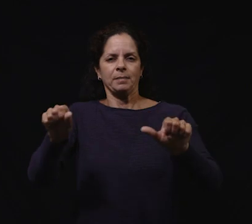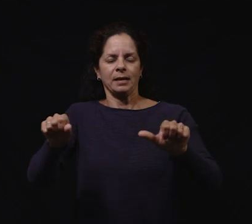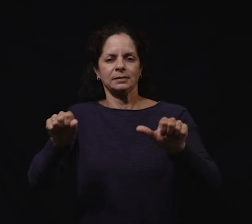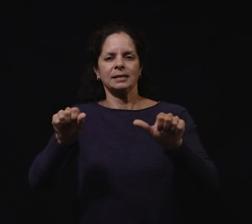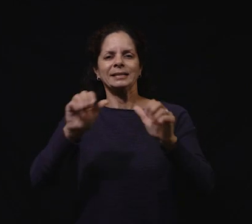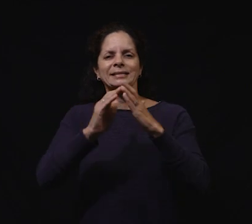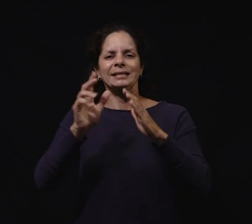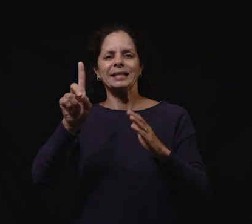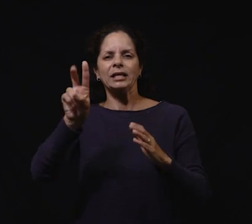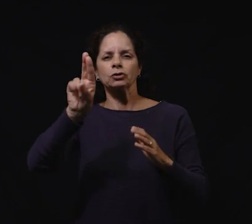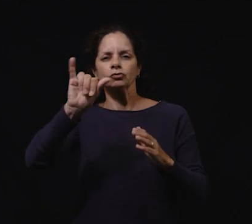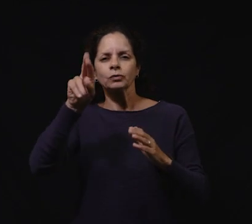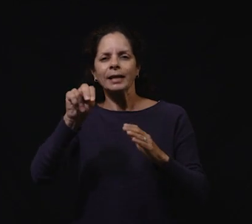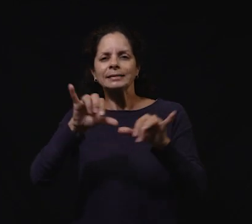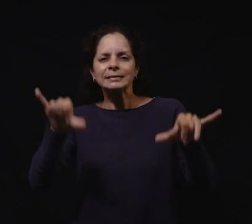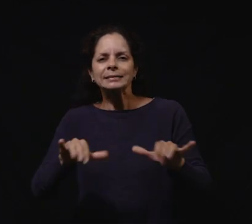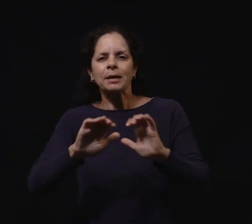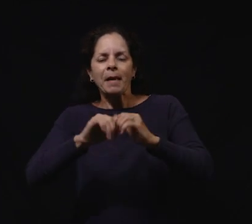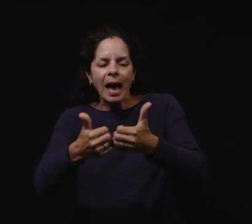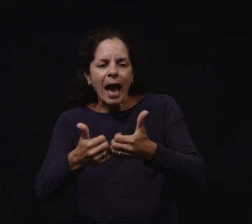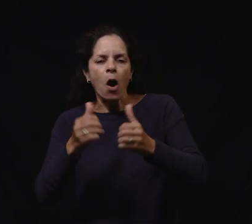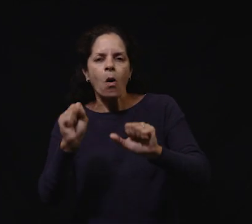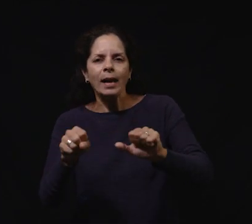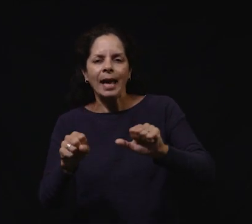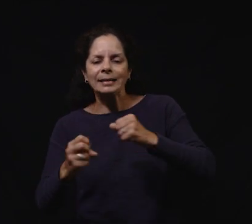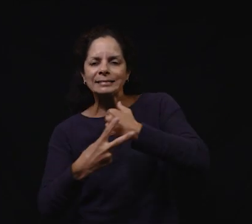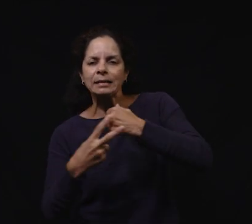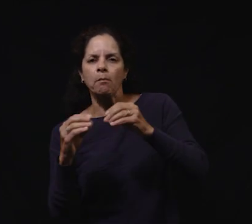And we're doing that by pumping down some of the major lakes